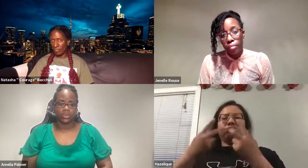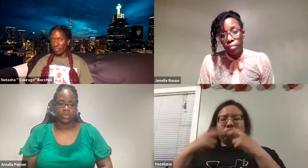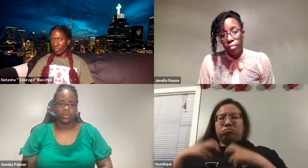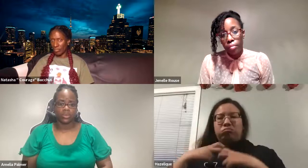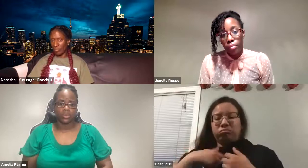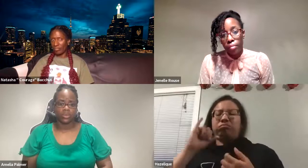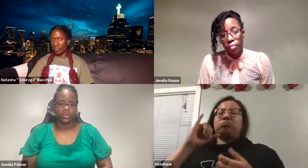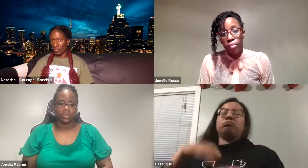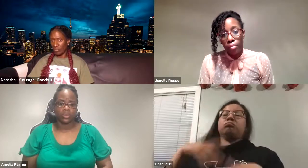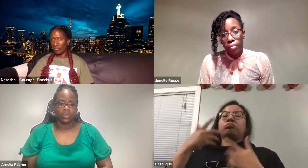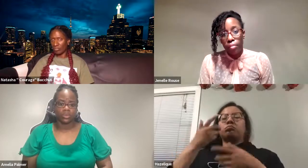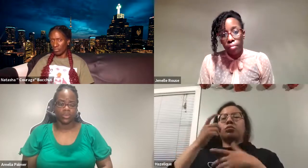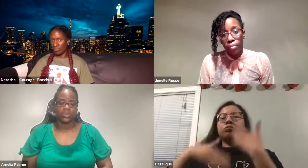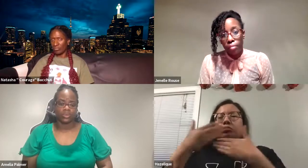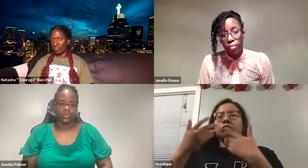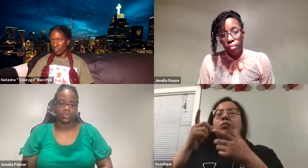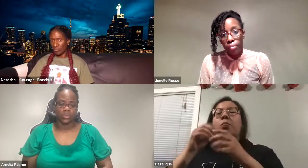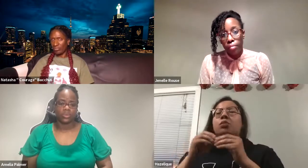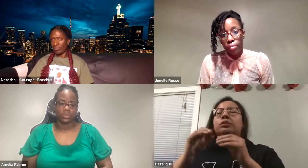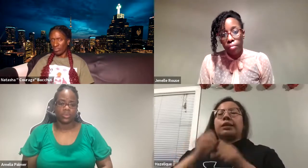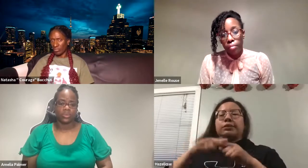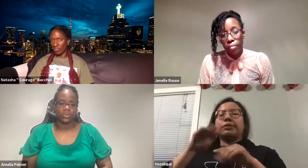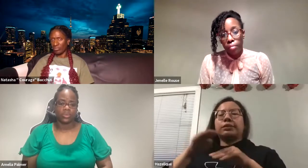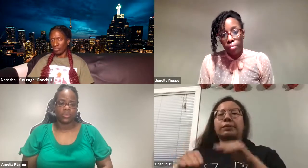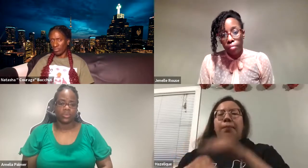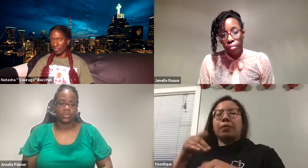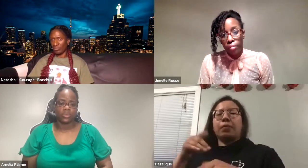you know people have to really look inward and recognize the importance of keeping their own